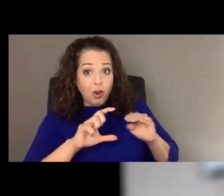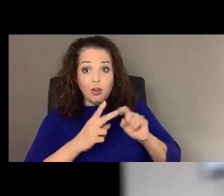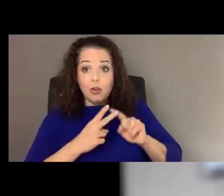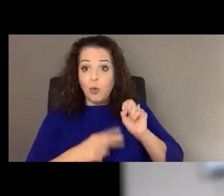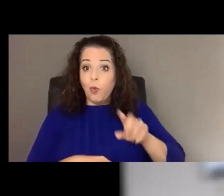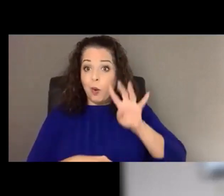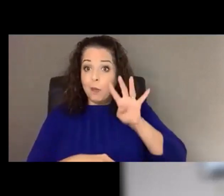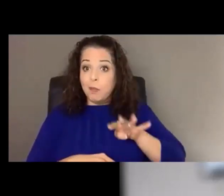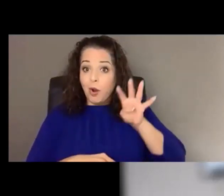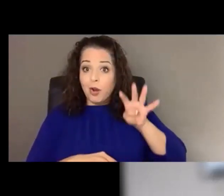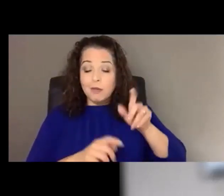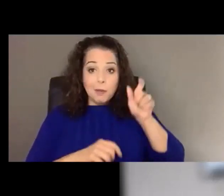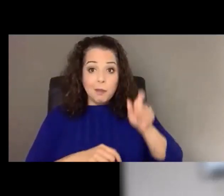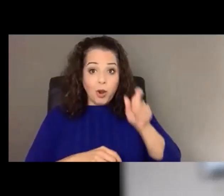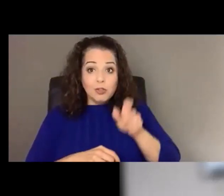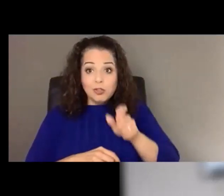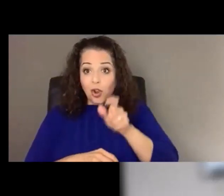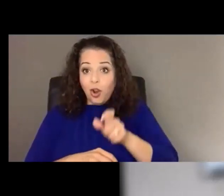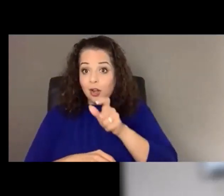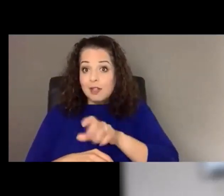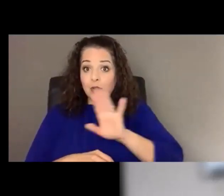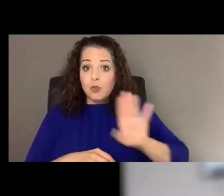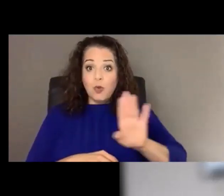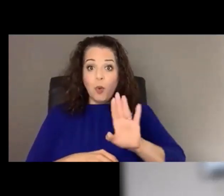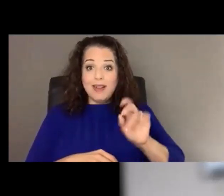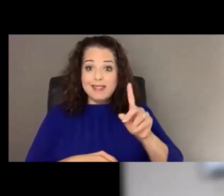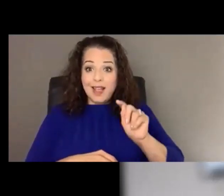in your data visualization in your poster?